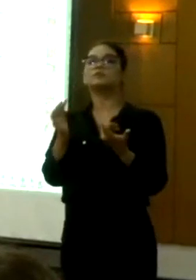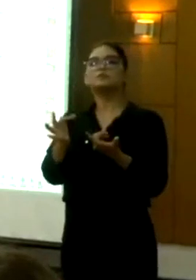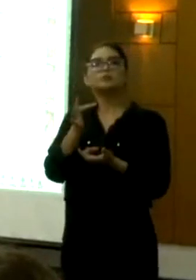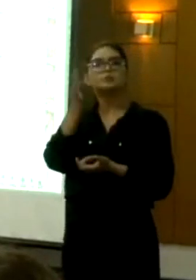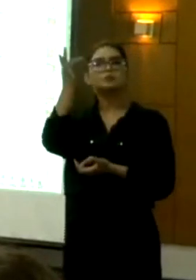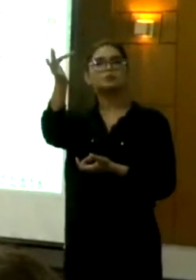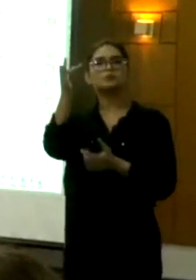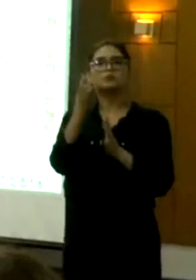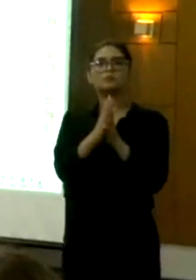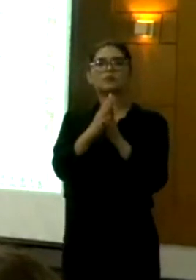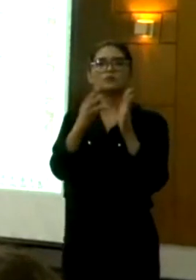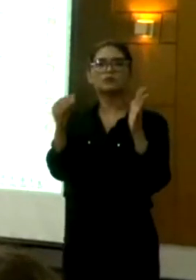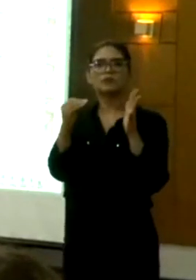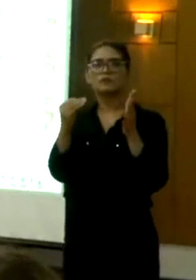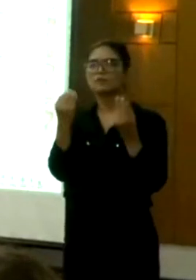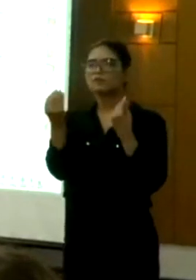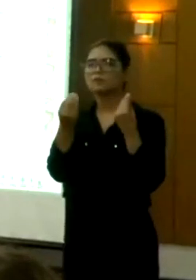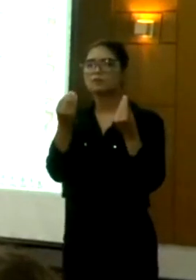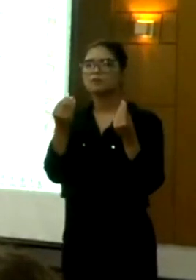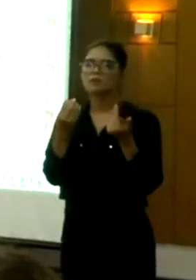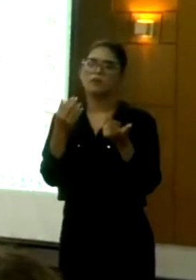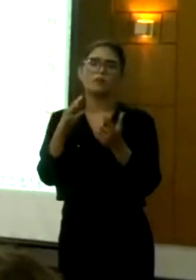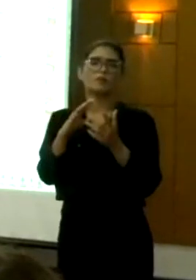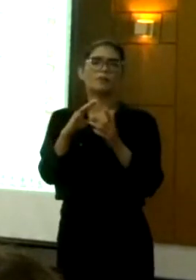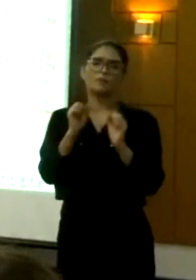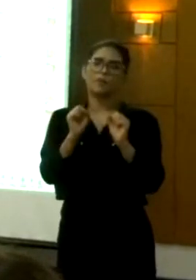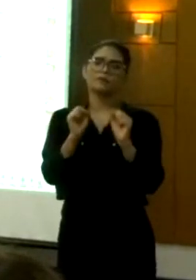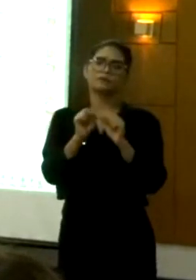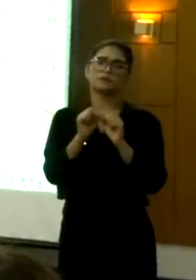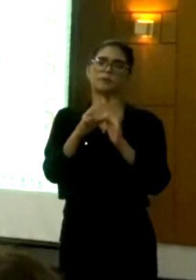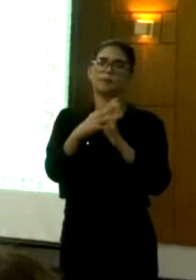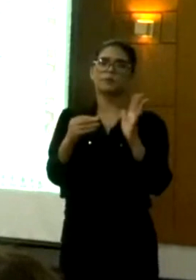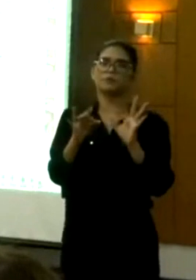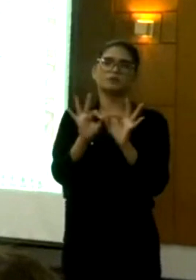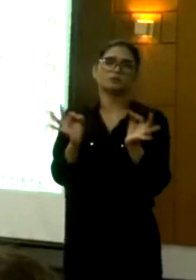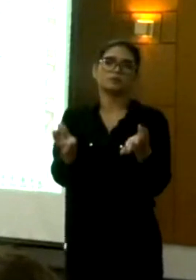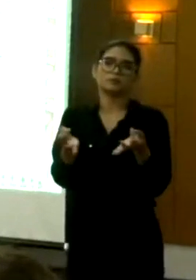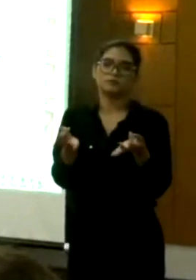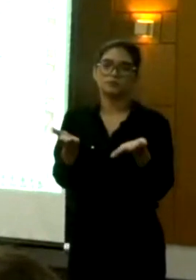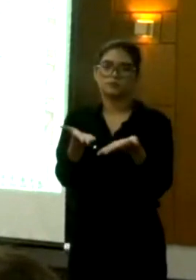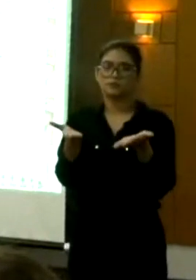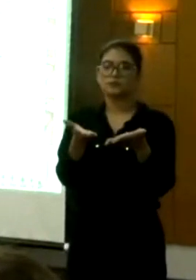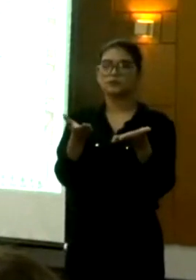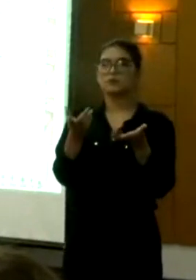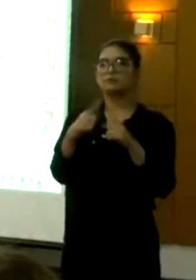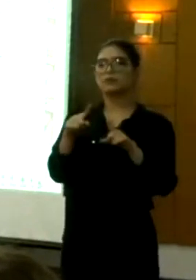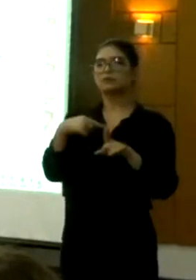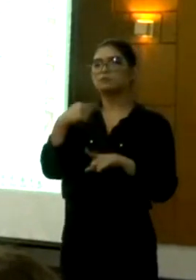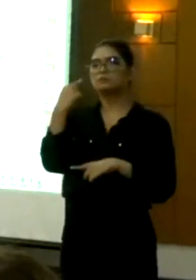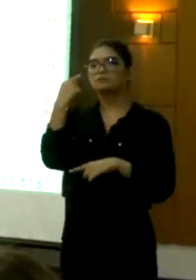, even if it is a very physically robust model, I need to say, calibrate this model, validate this model for the region